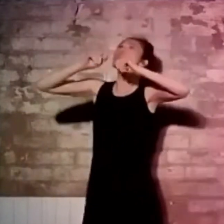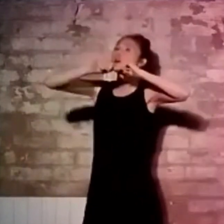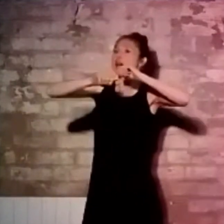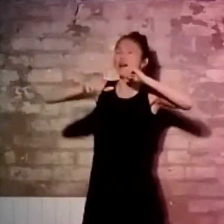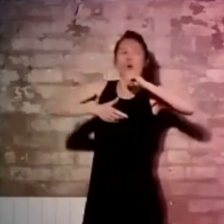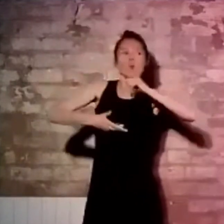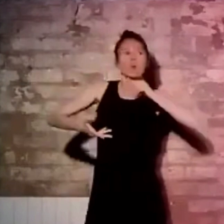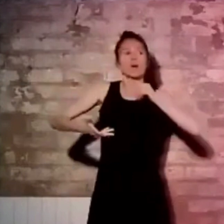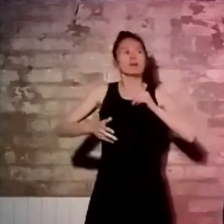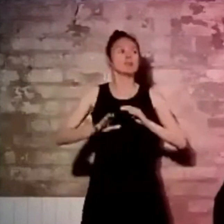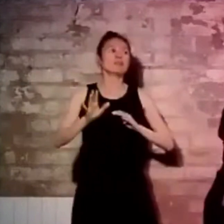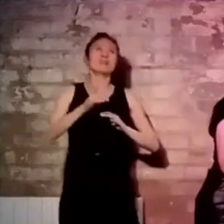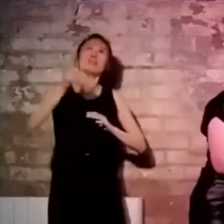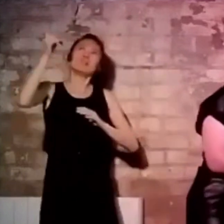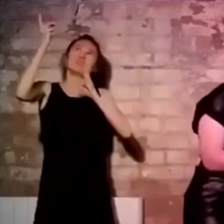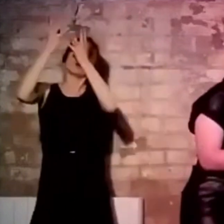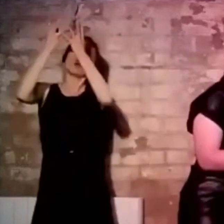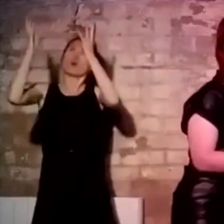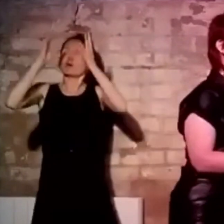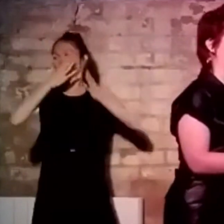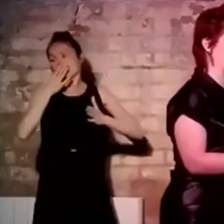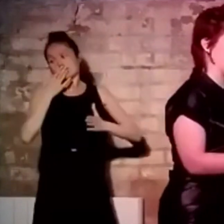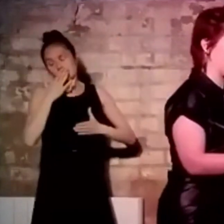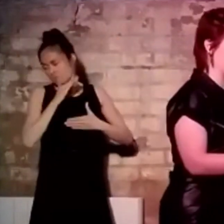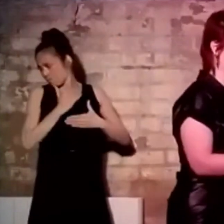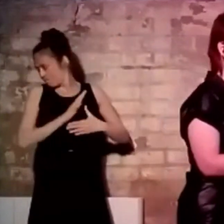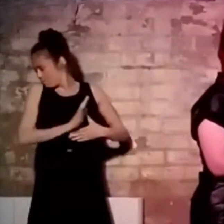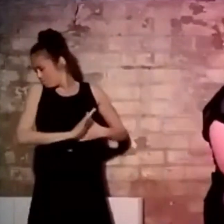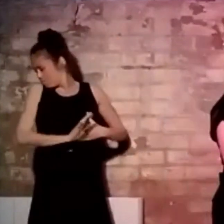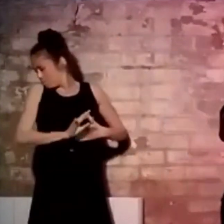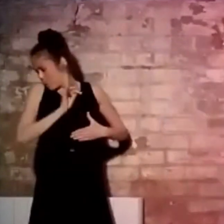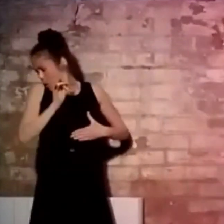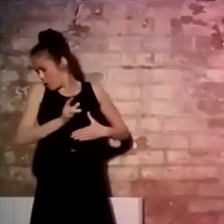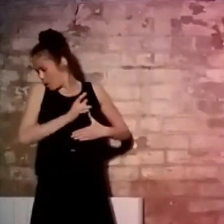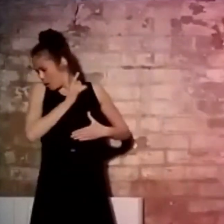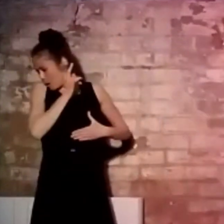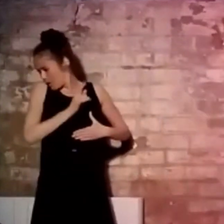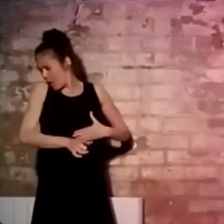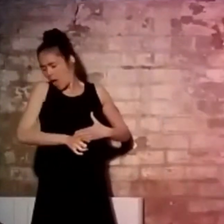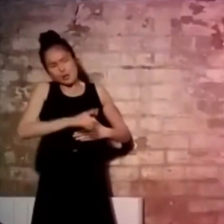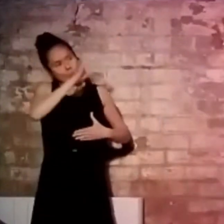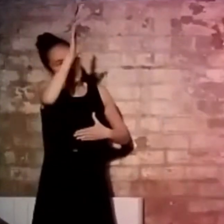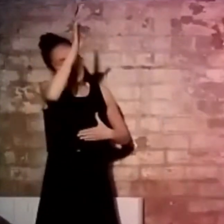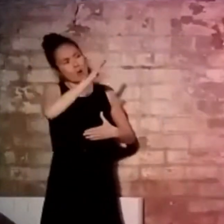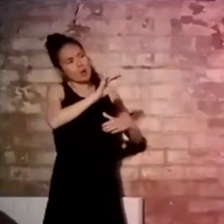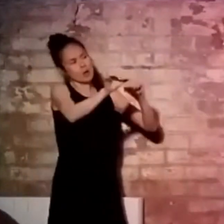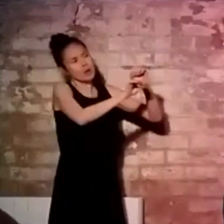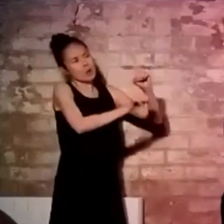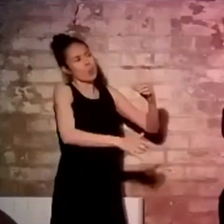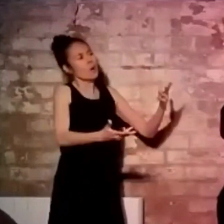It would discredit the blest gods, proud Achilles, to answer such a question: stand again: